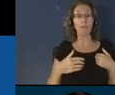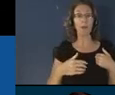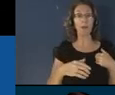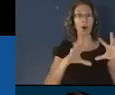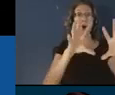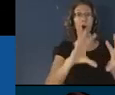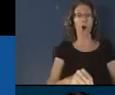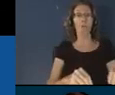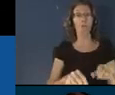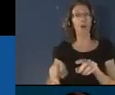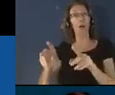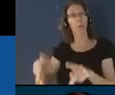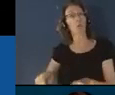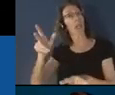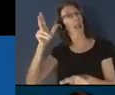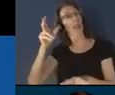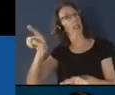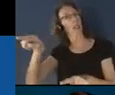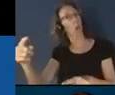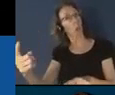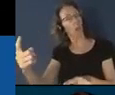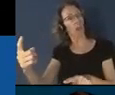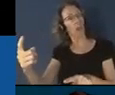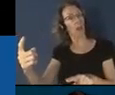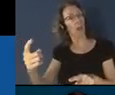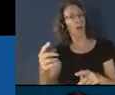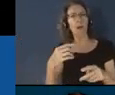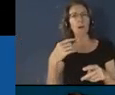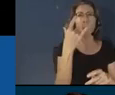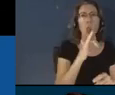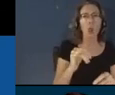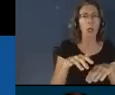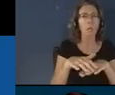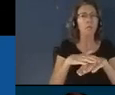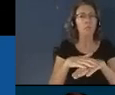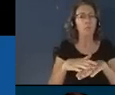describing what's there, that people will know what you're talking about and more importantly